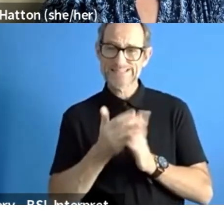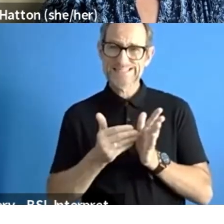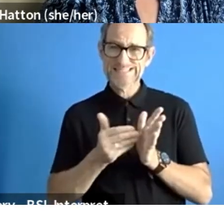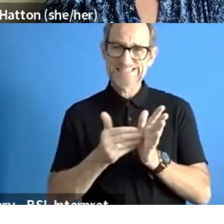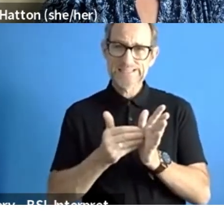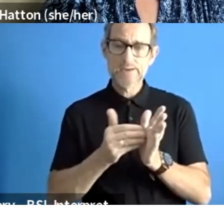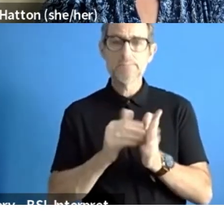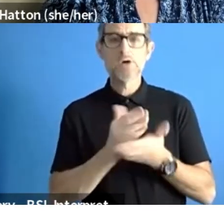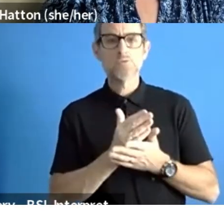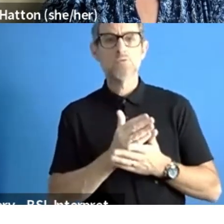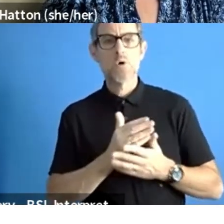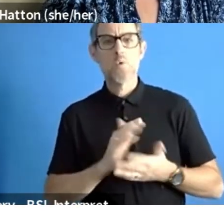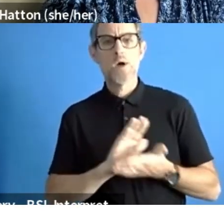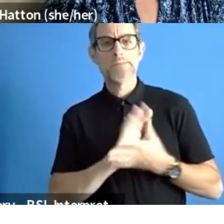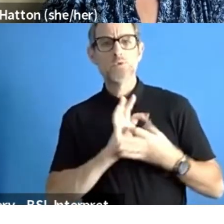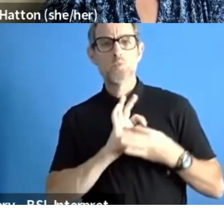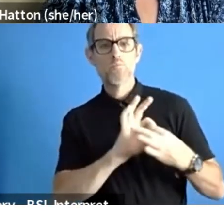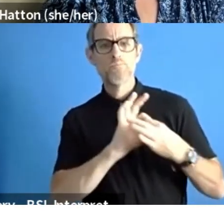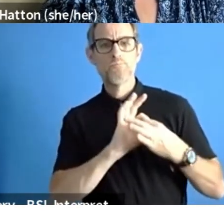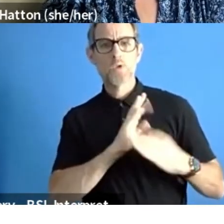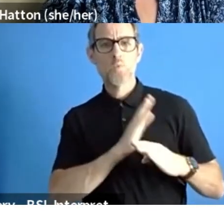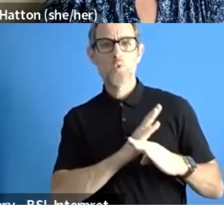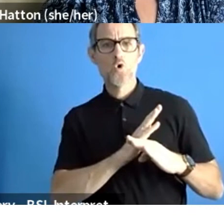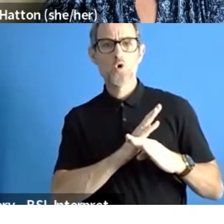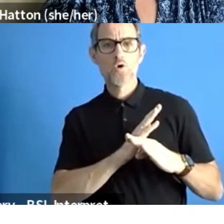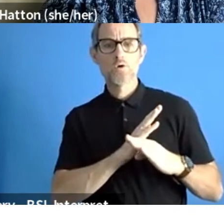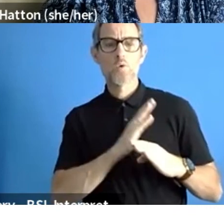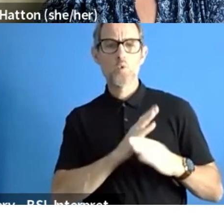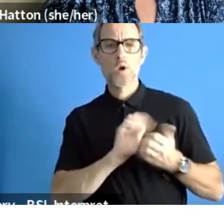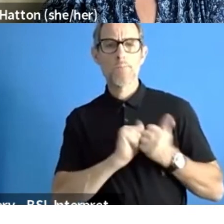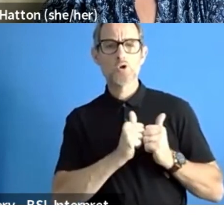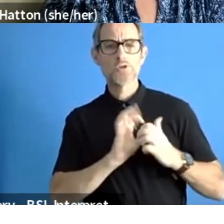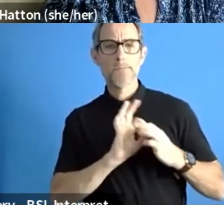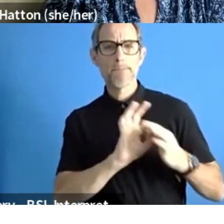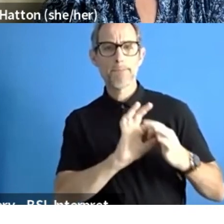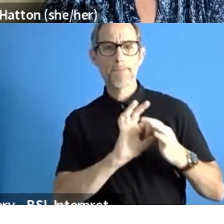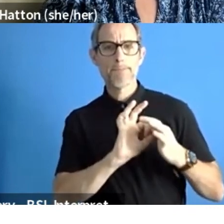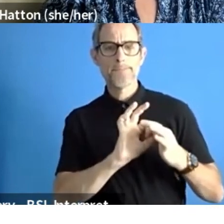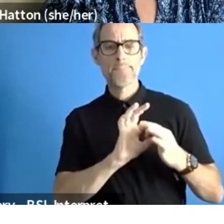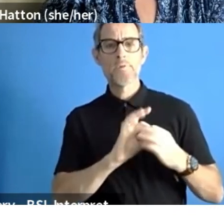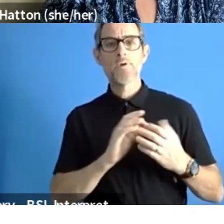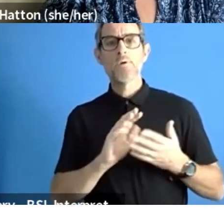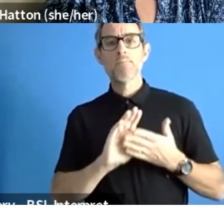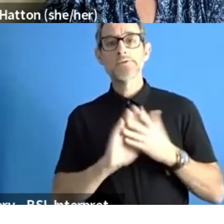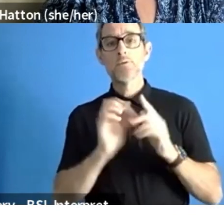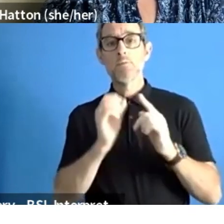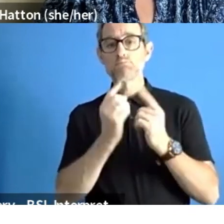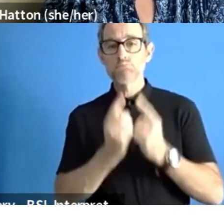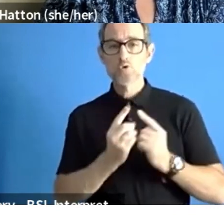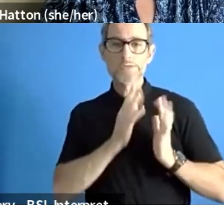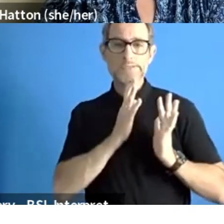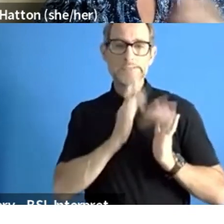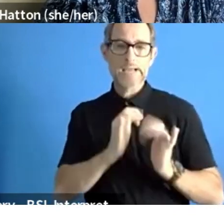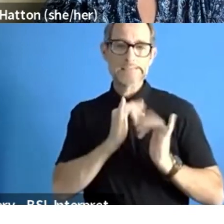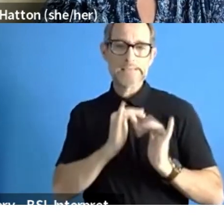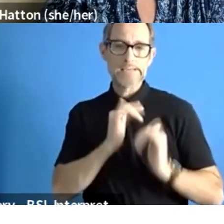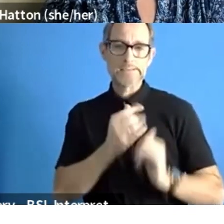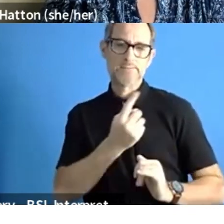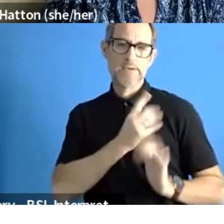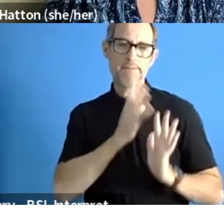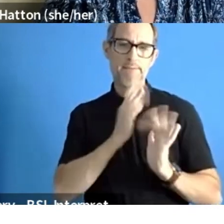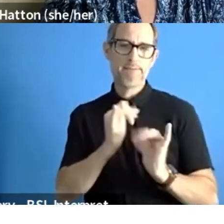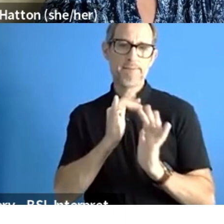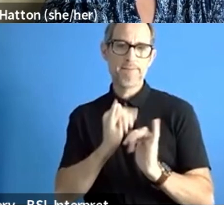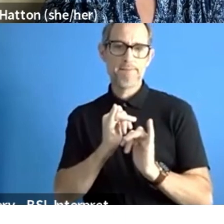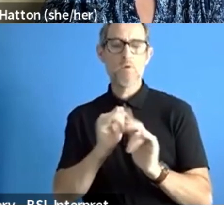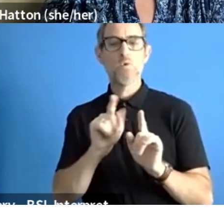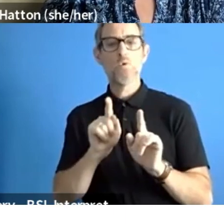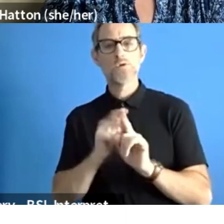work with you so the product is tested by ourselves and by our professional